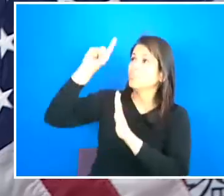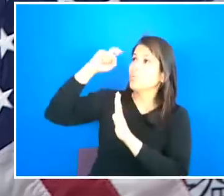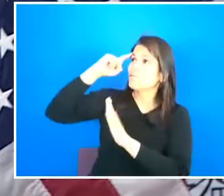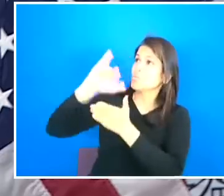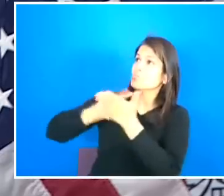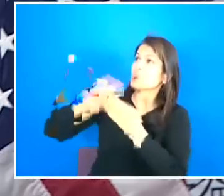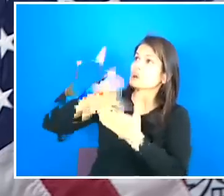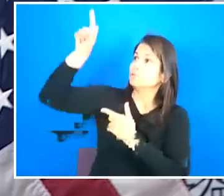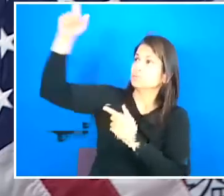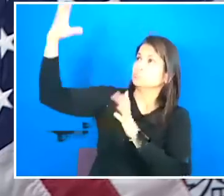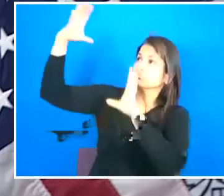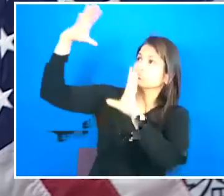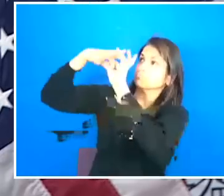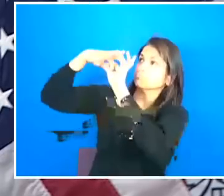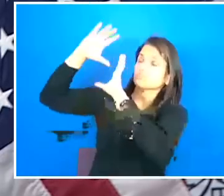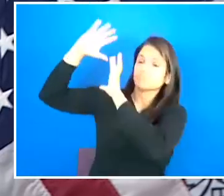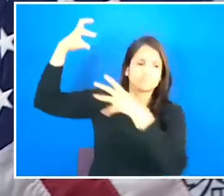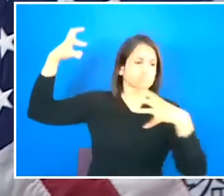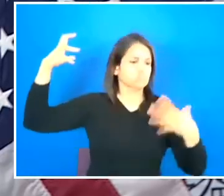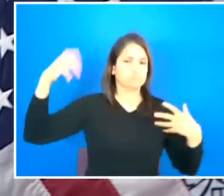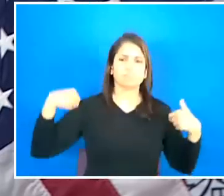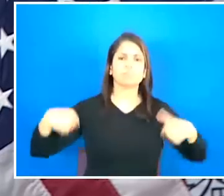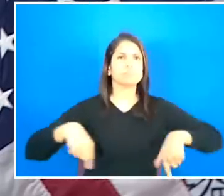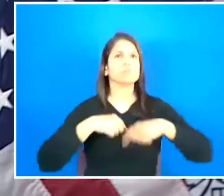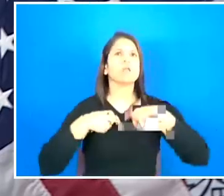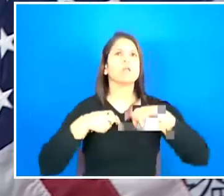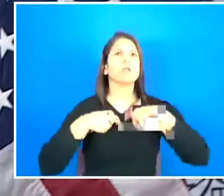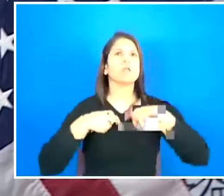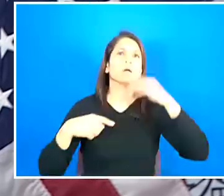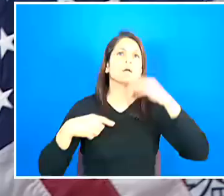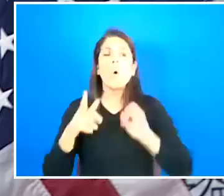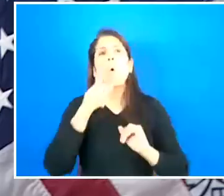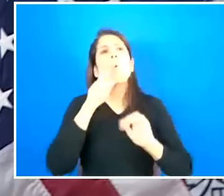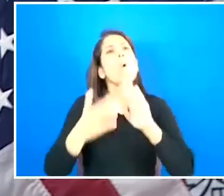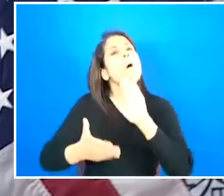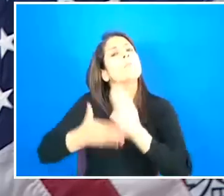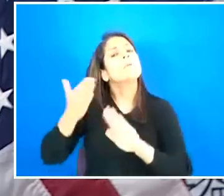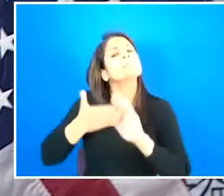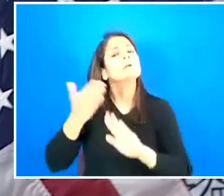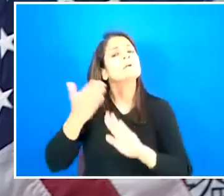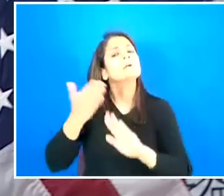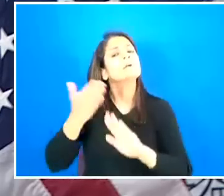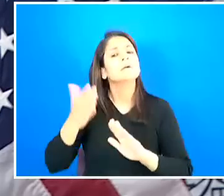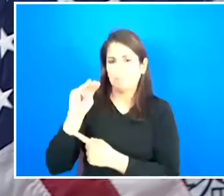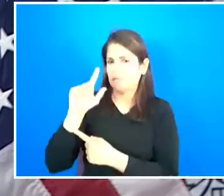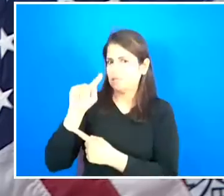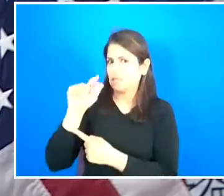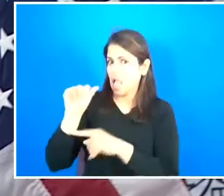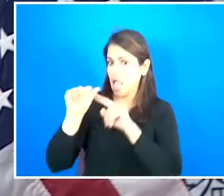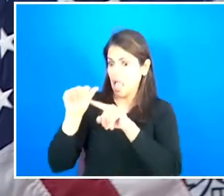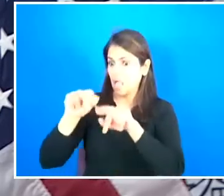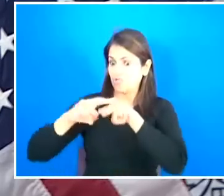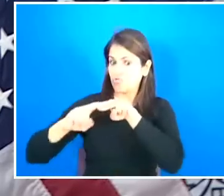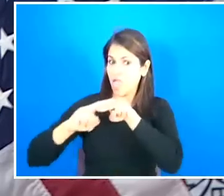STATE HAS AWH OLE LOT OF THE PIECES OFHE T PZUZLE. ALL OF THE EMPLOYEES OF THE M WTAHO NEED TO HELP IN THIS